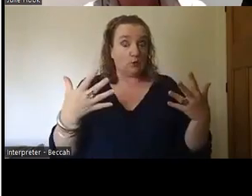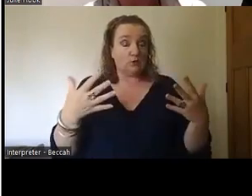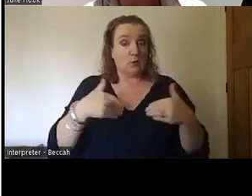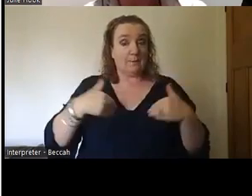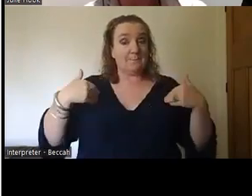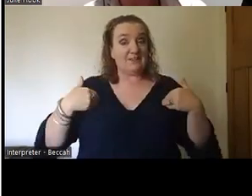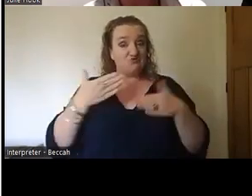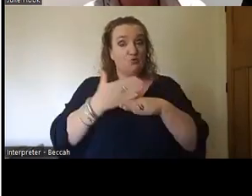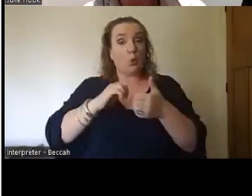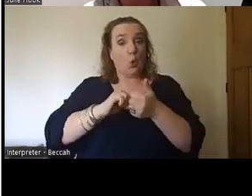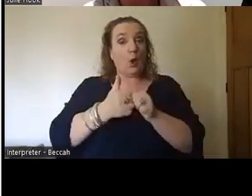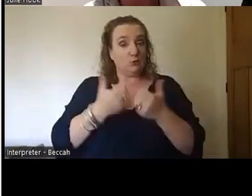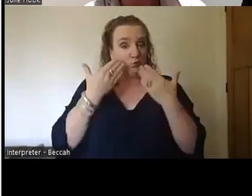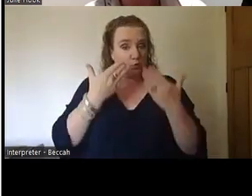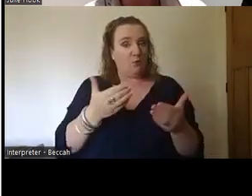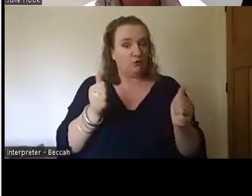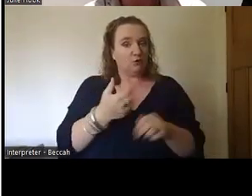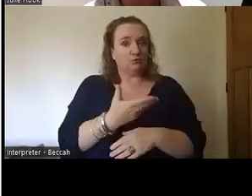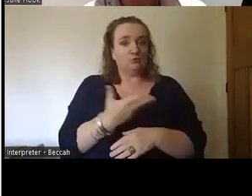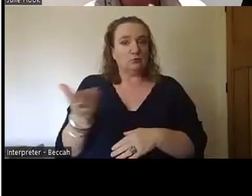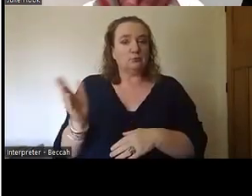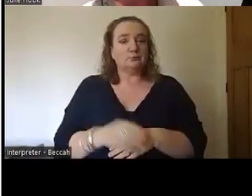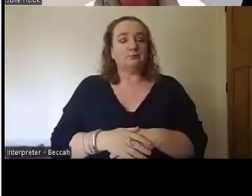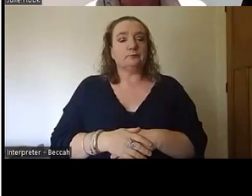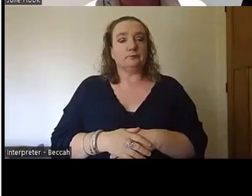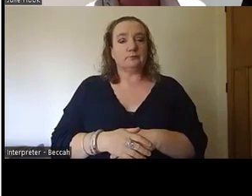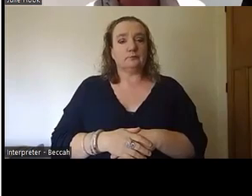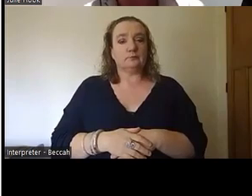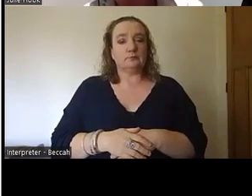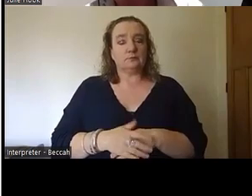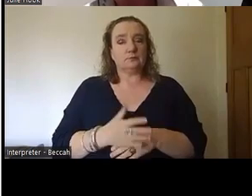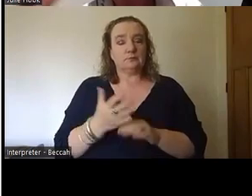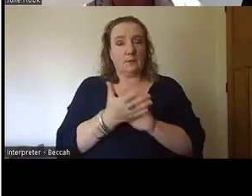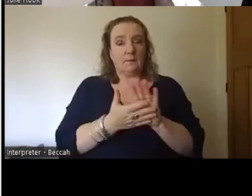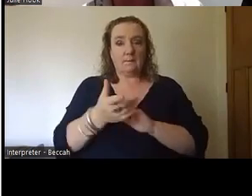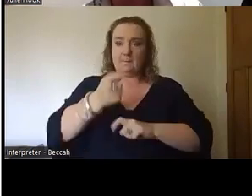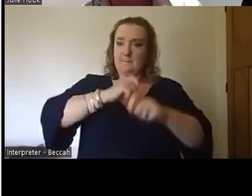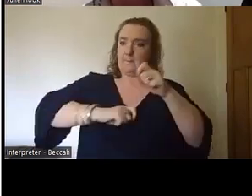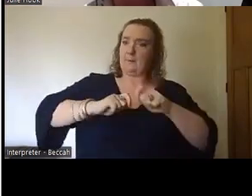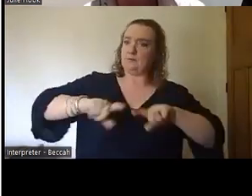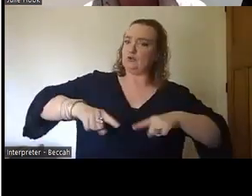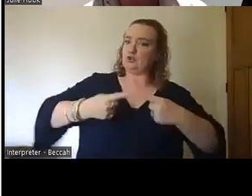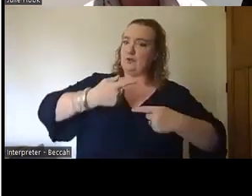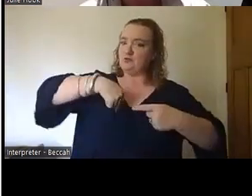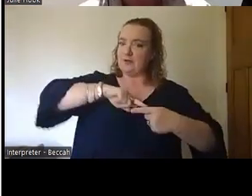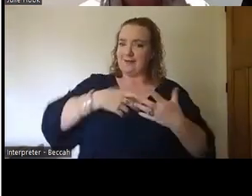And so for, yeah, it becomes a challenge for all of us about how we start to do this within our respective work.